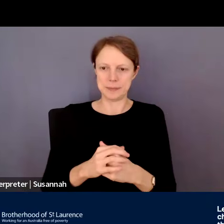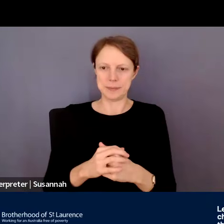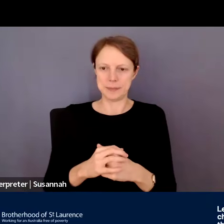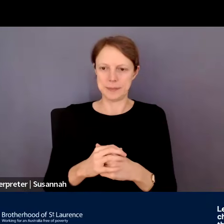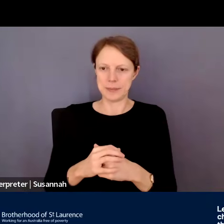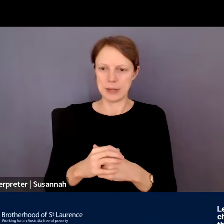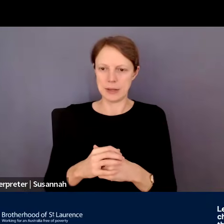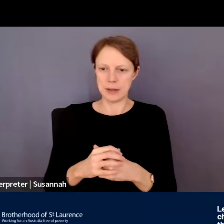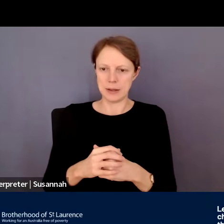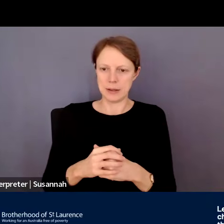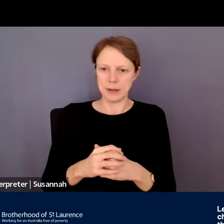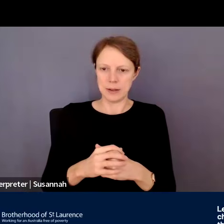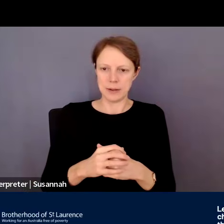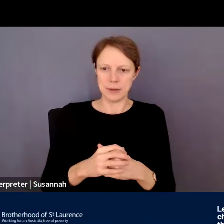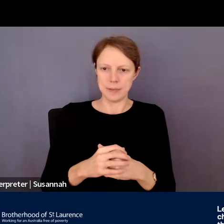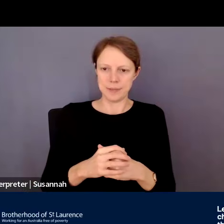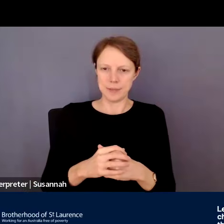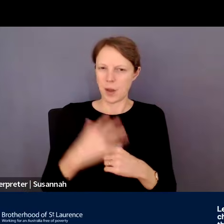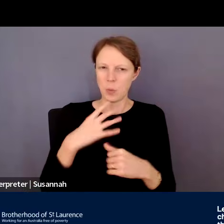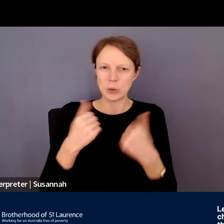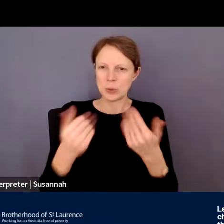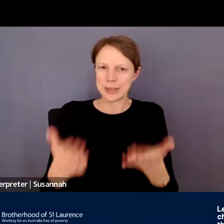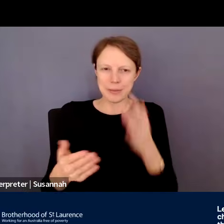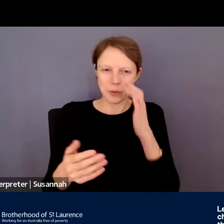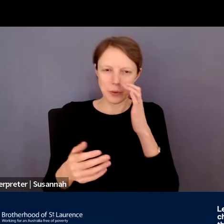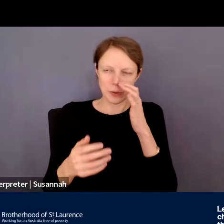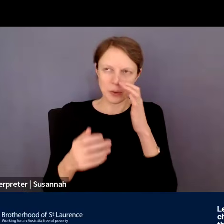because I want to give you a sense of who these kids are and how many of them. I think sometimes